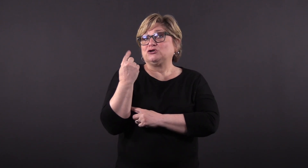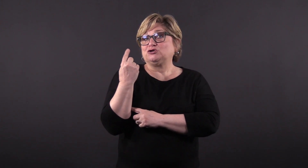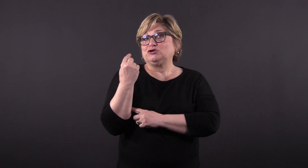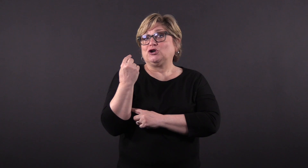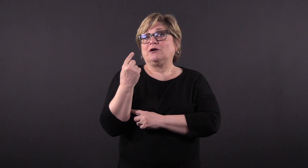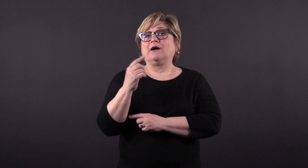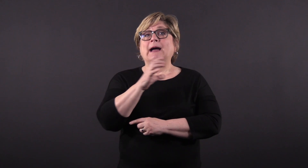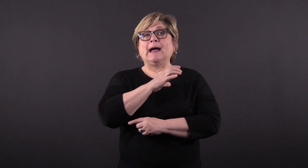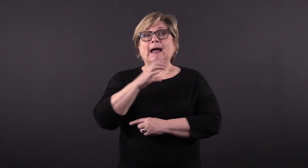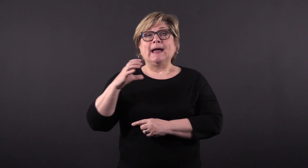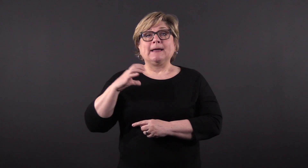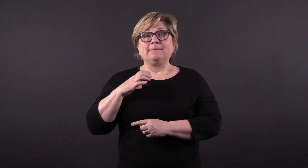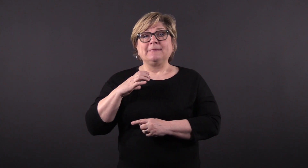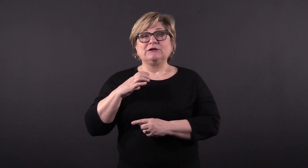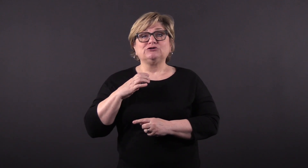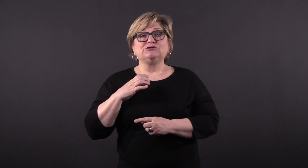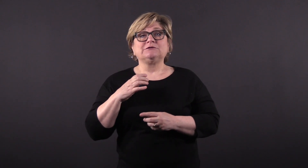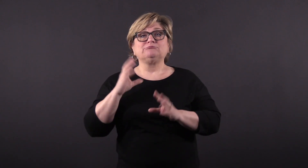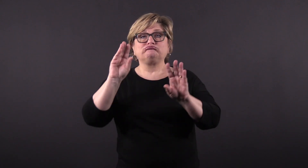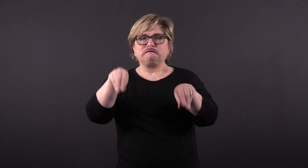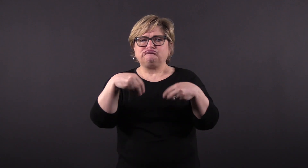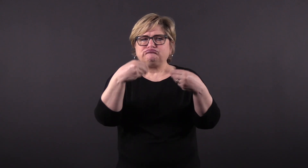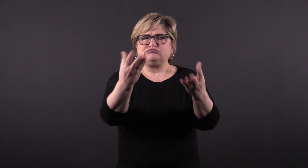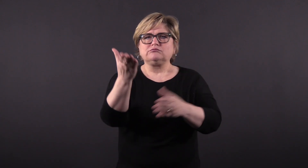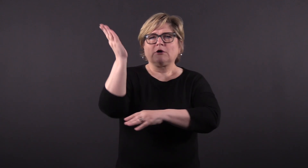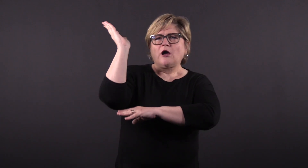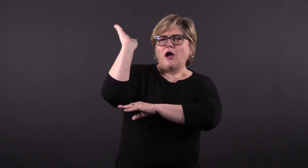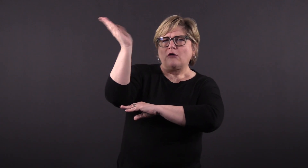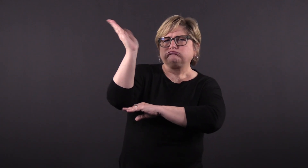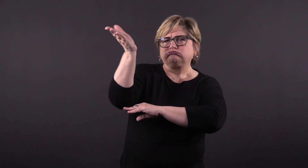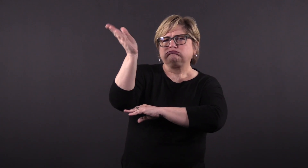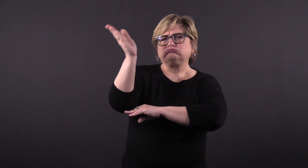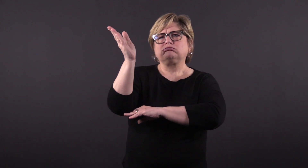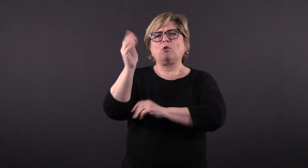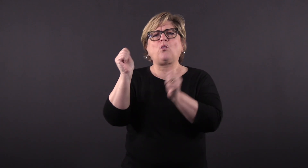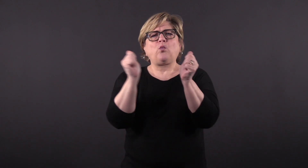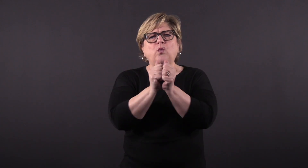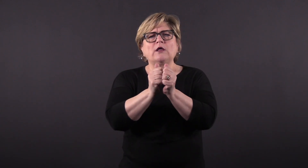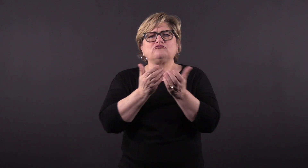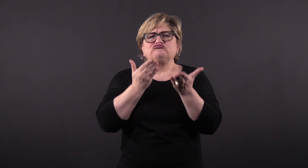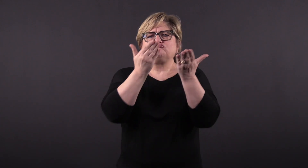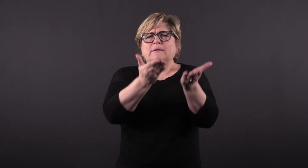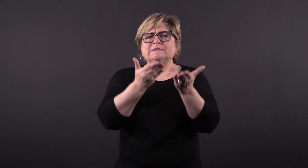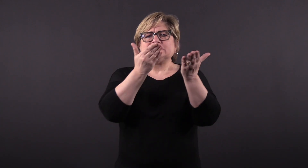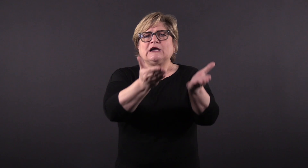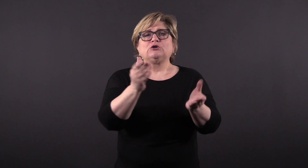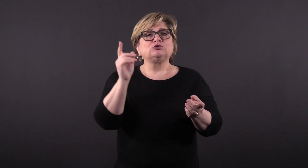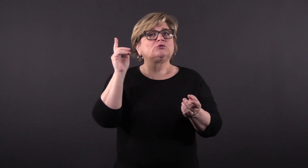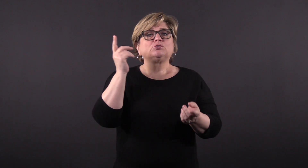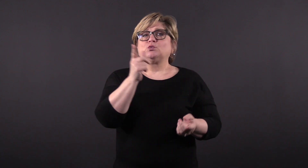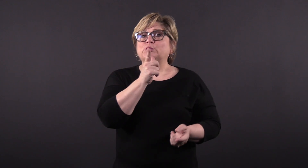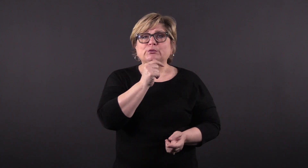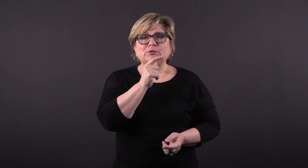Last year, the Commission provided a presentation with recommendations